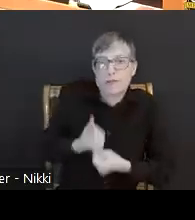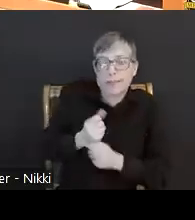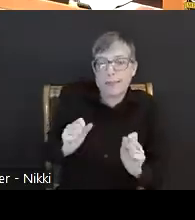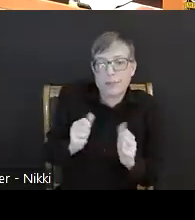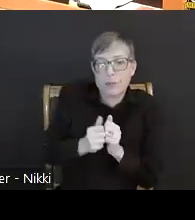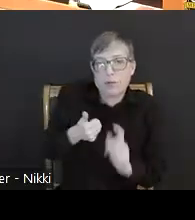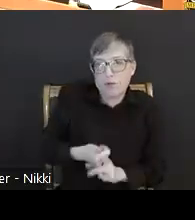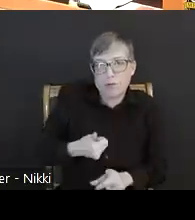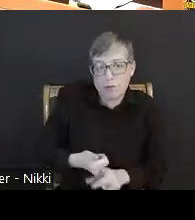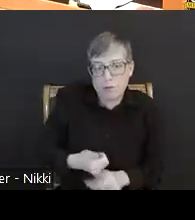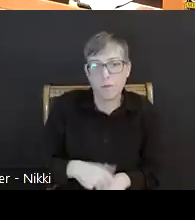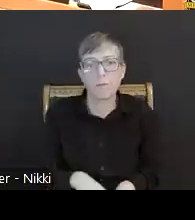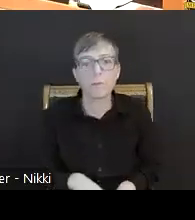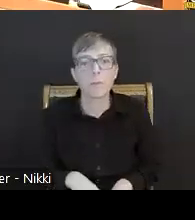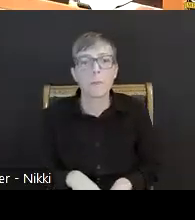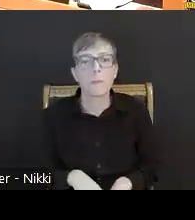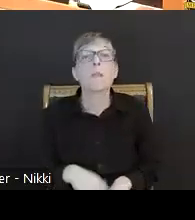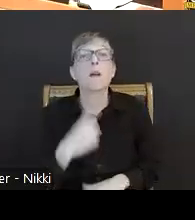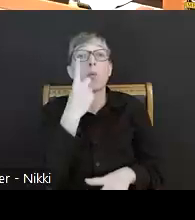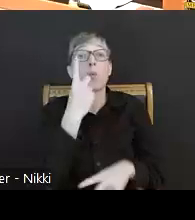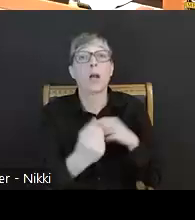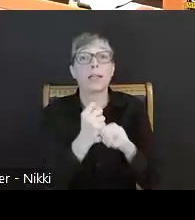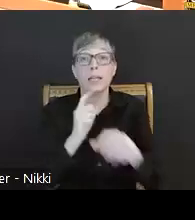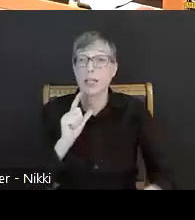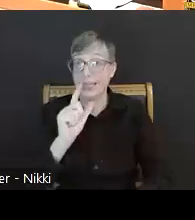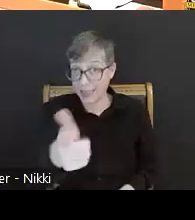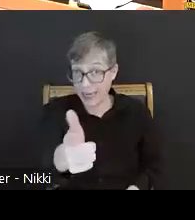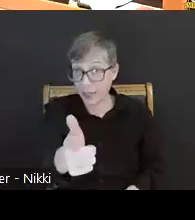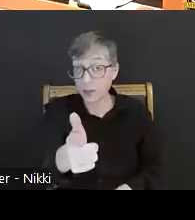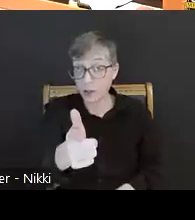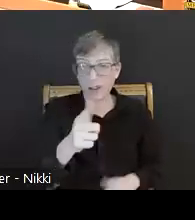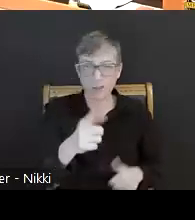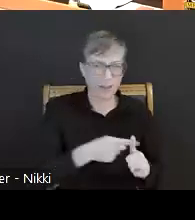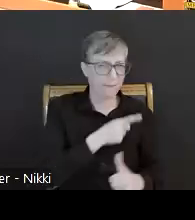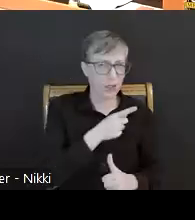year later after her first completed episode of care she actually reconnected reached out and